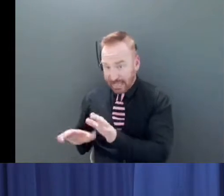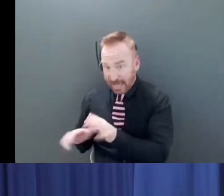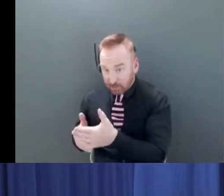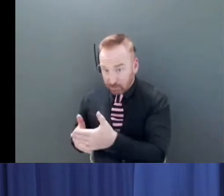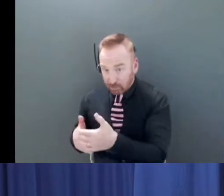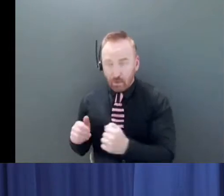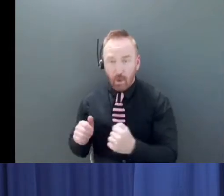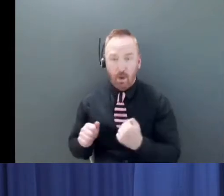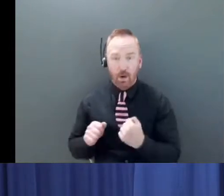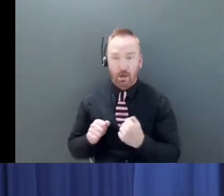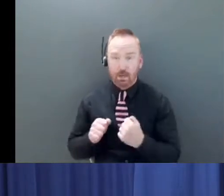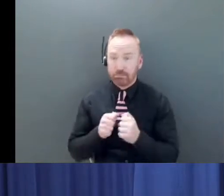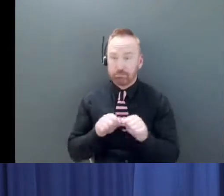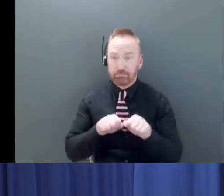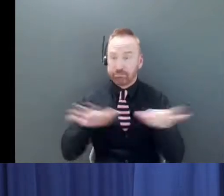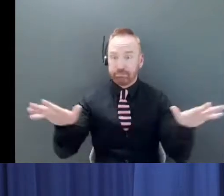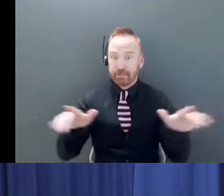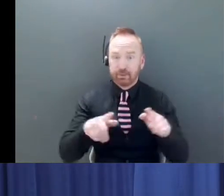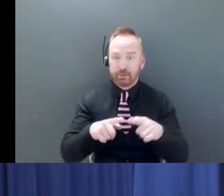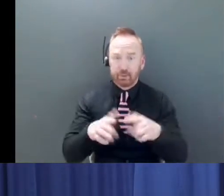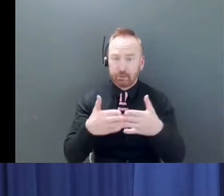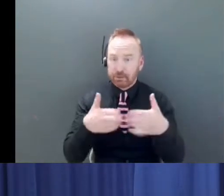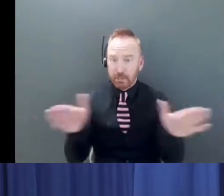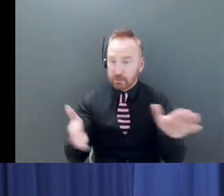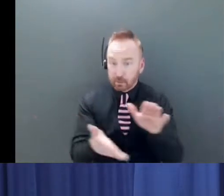classroom, could be wide for the school. Certainly our efforts would be